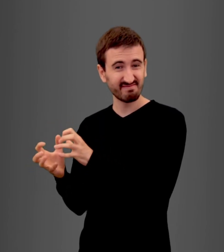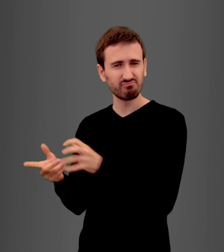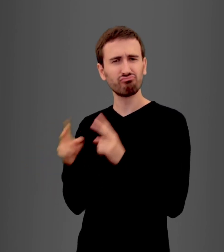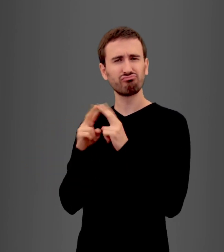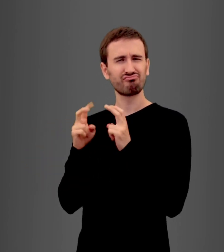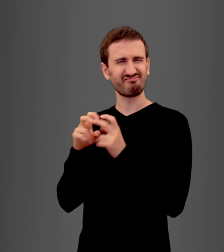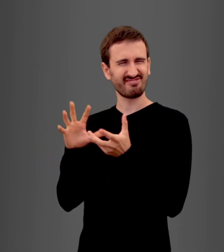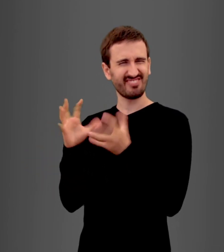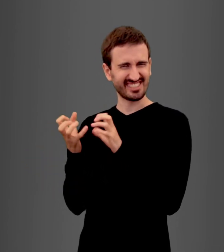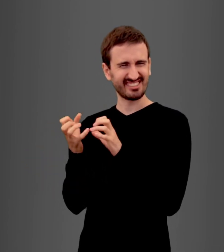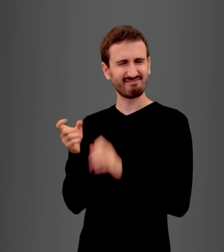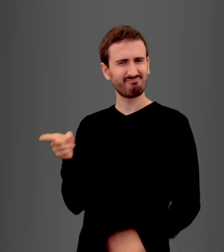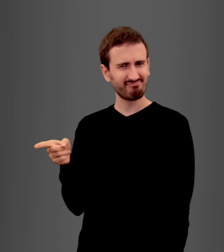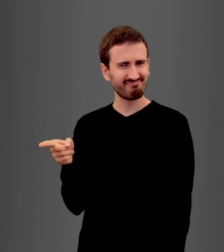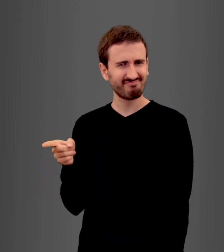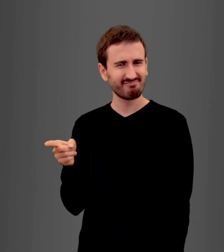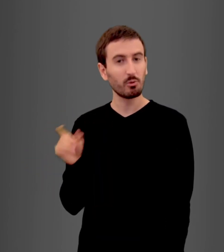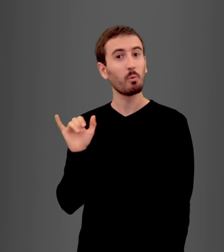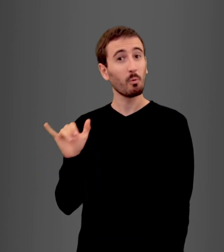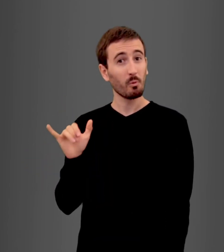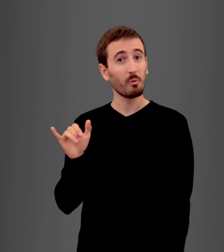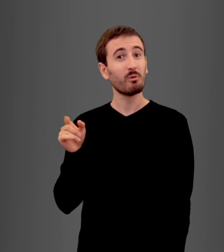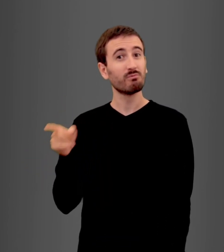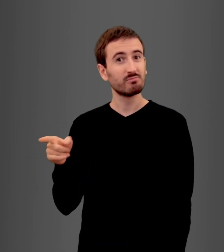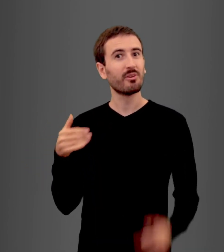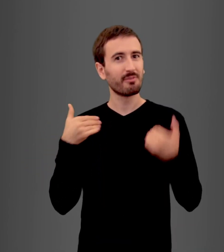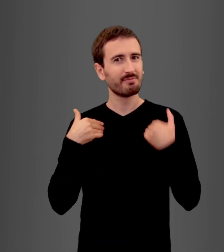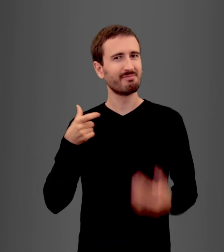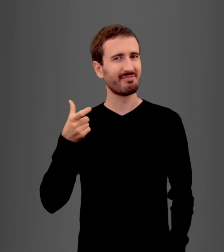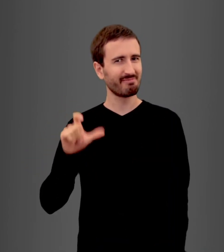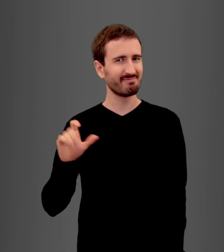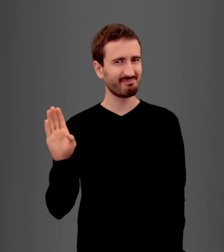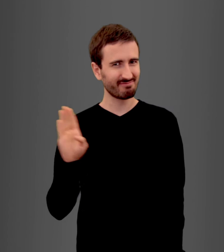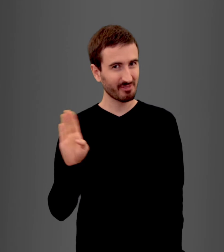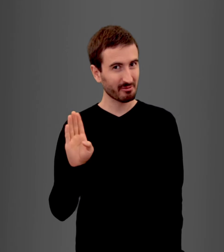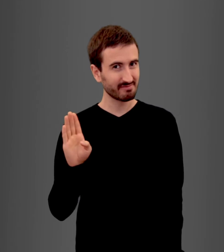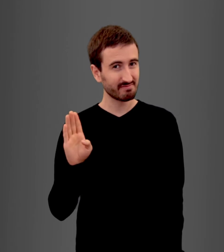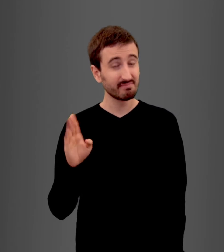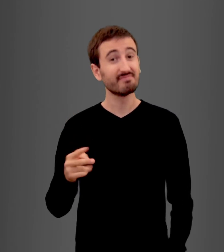An analysis of these defects reveals that they contain the element boron.